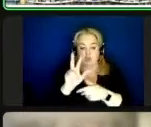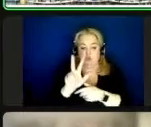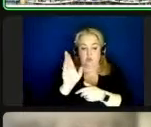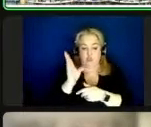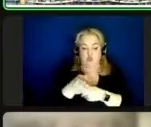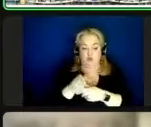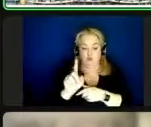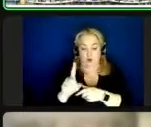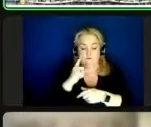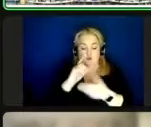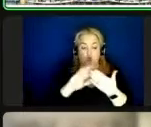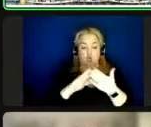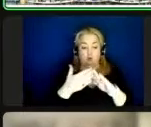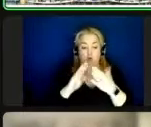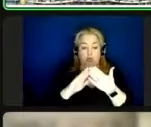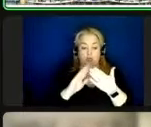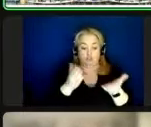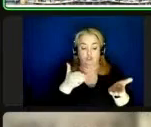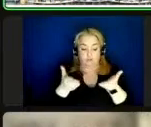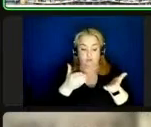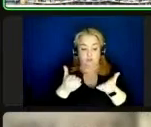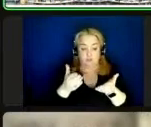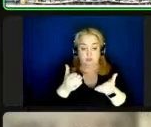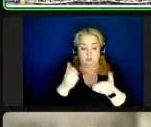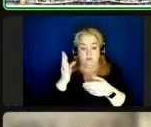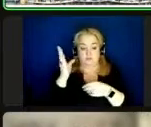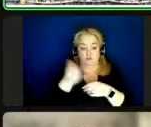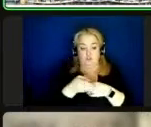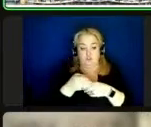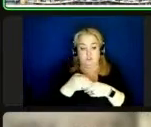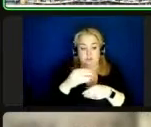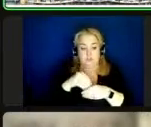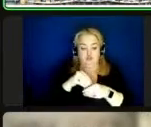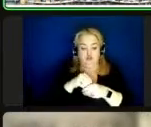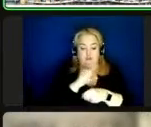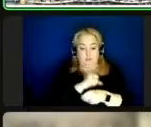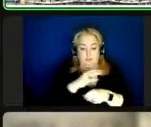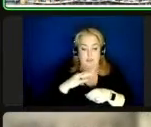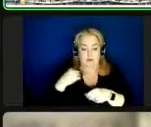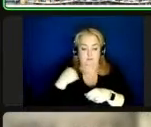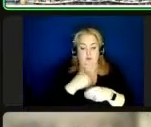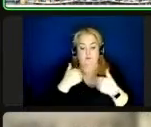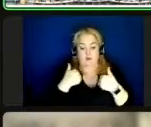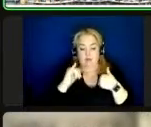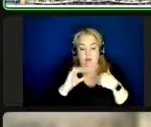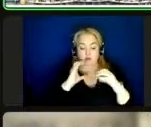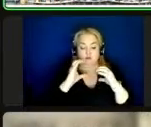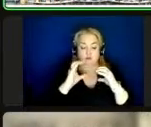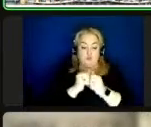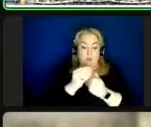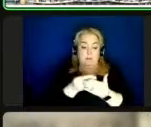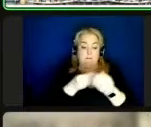FUND AND THEN MAINTAIN OUR